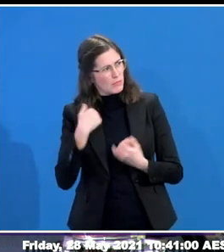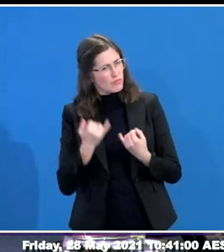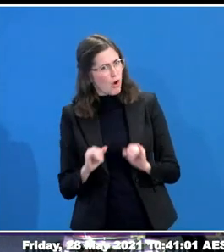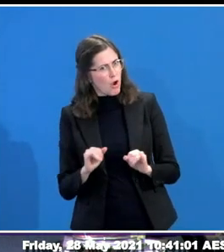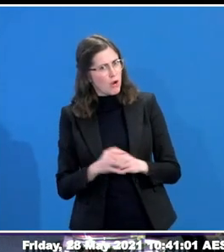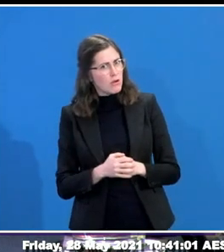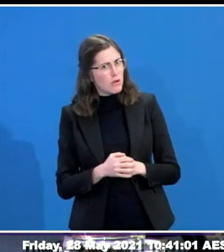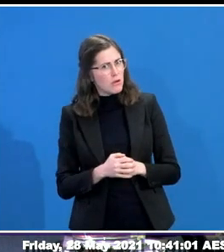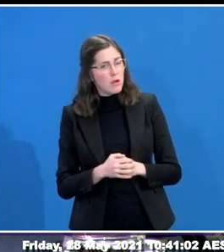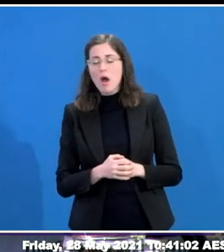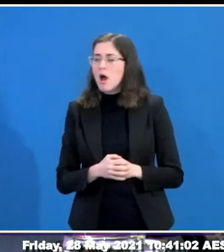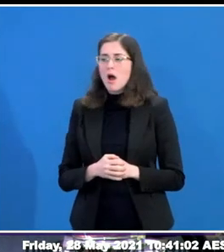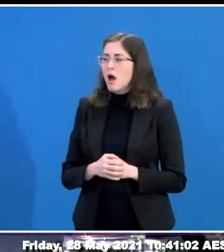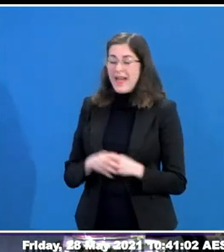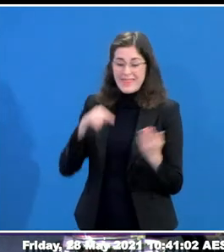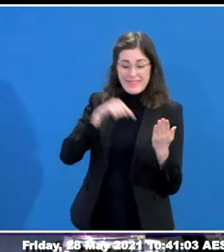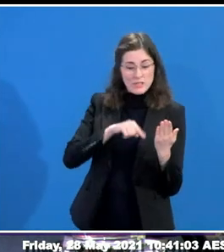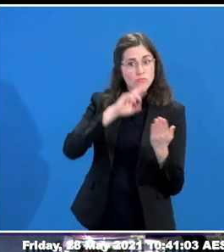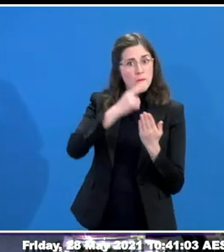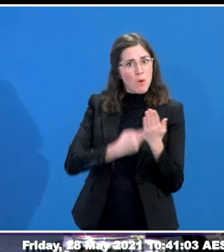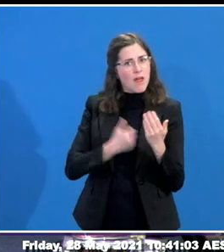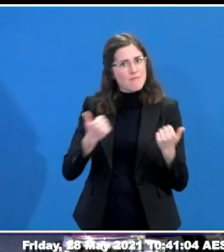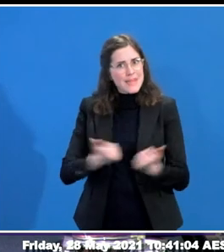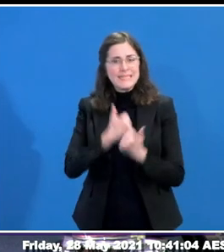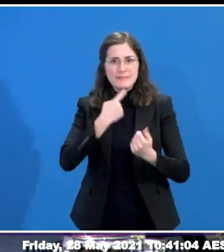There were a number of things this report questioned. First and foremost ---